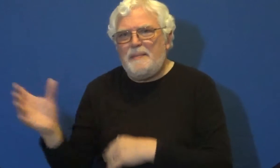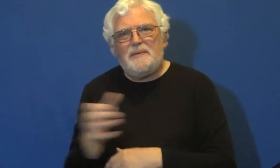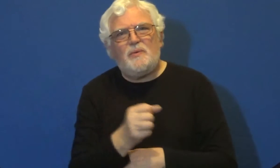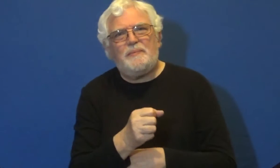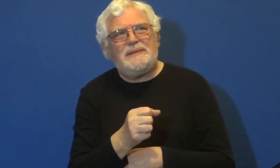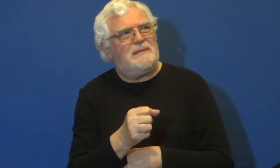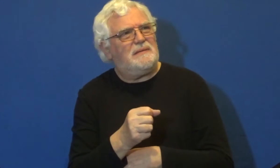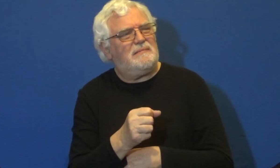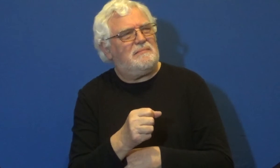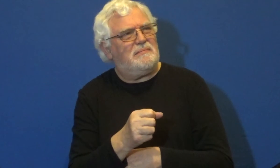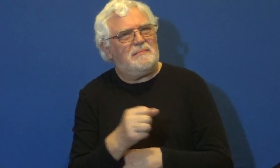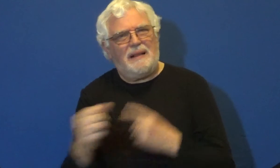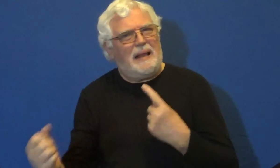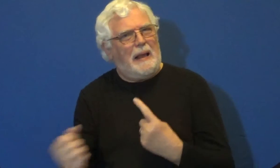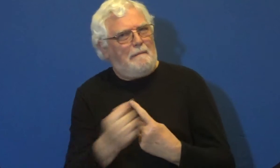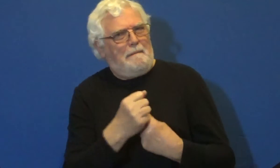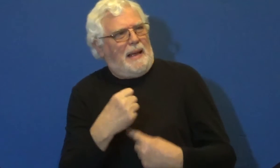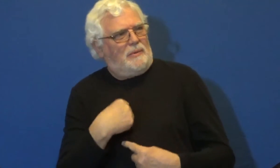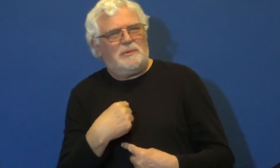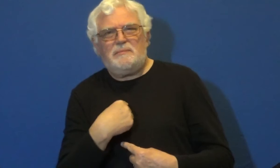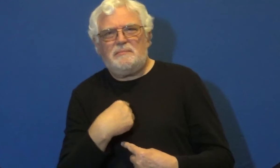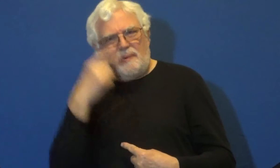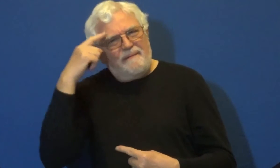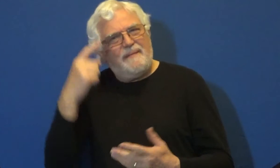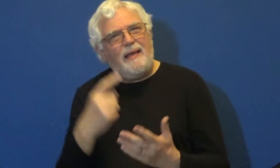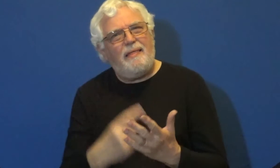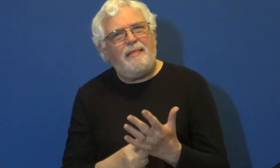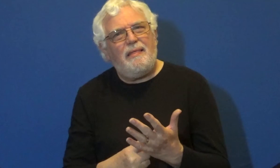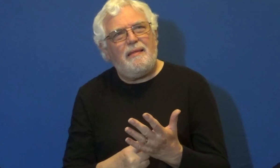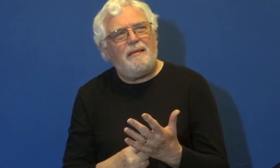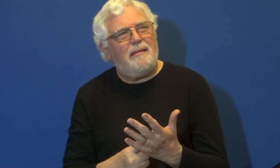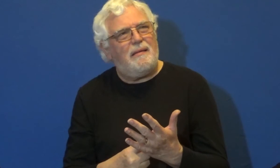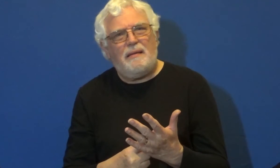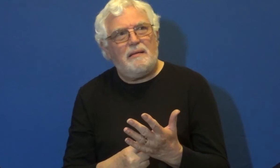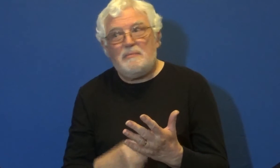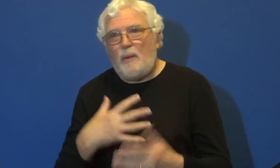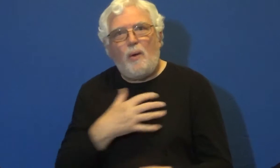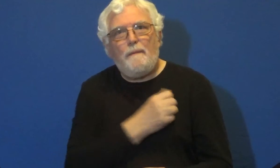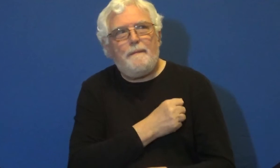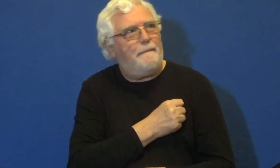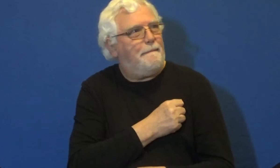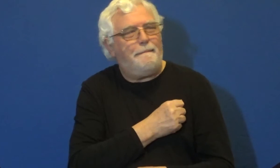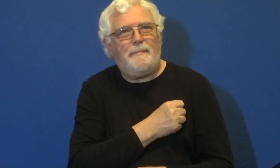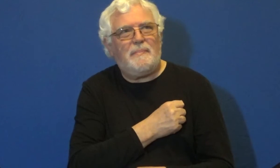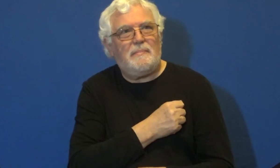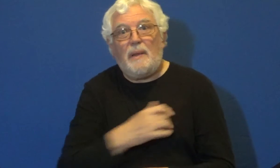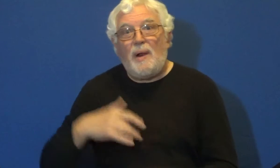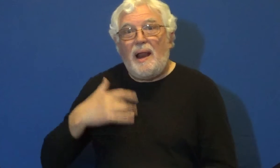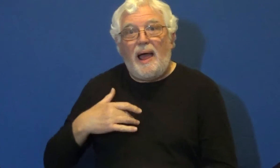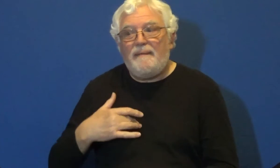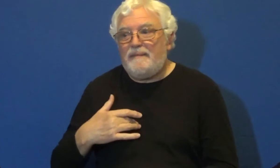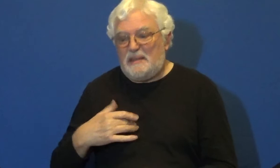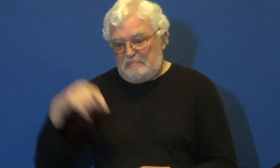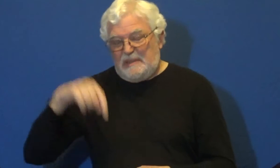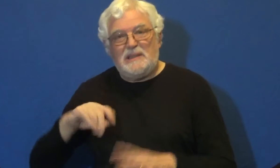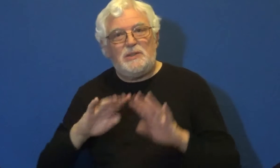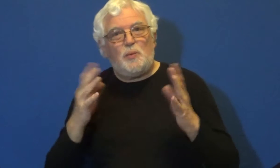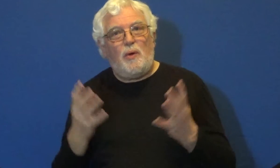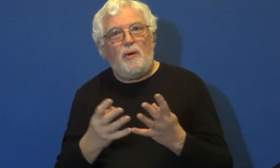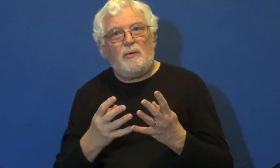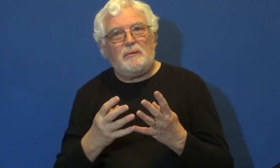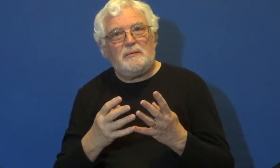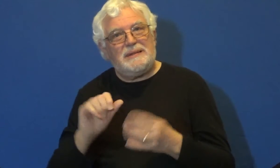What would have been the impact on our faith, our hope, our life in this world and the next.